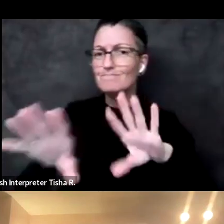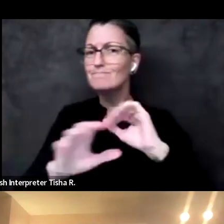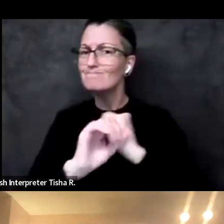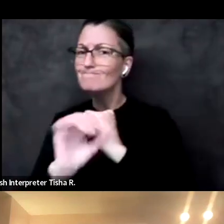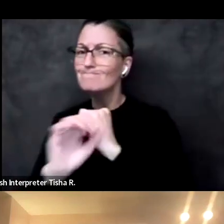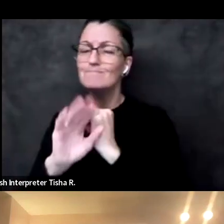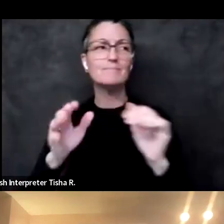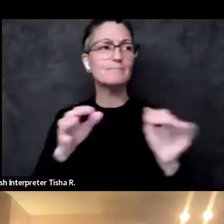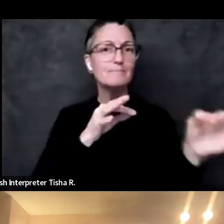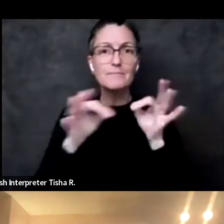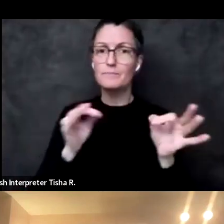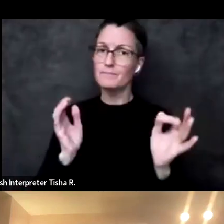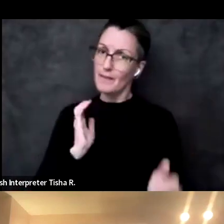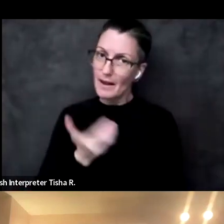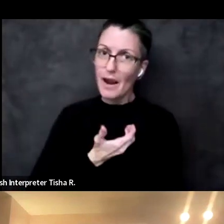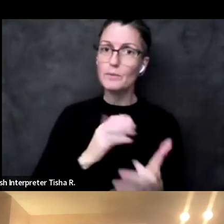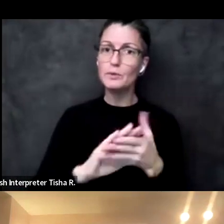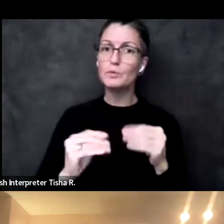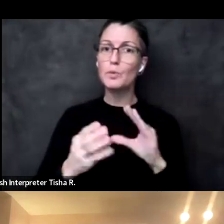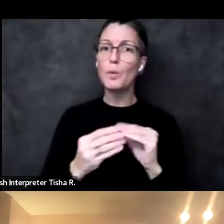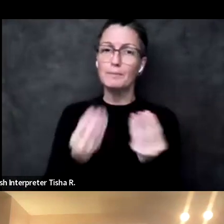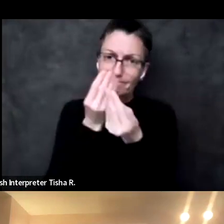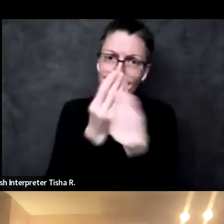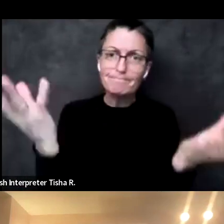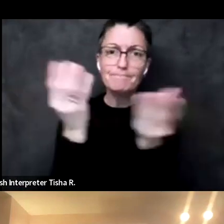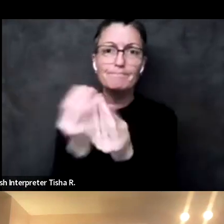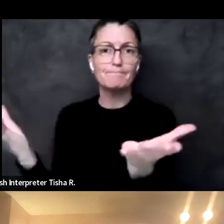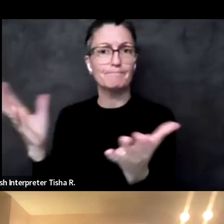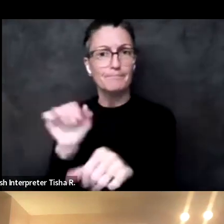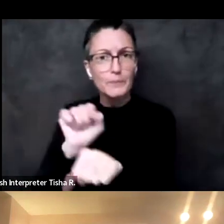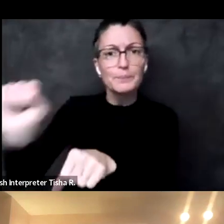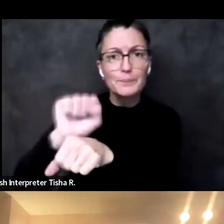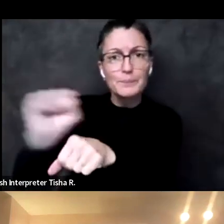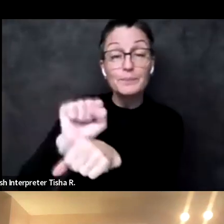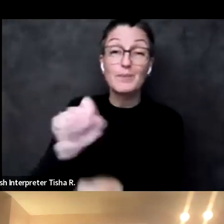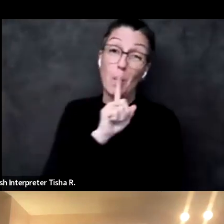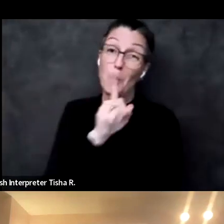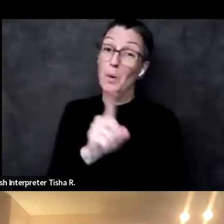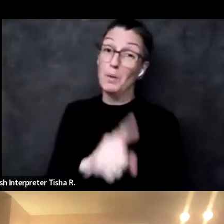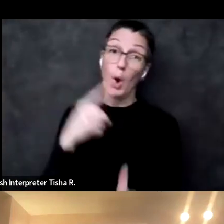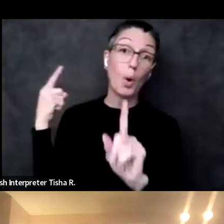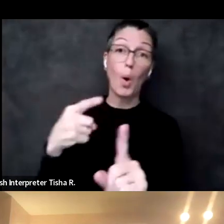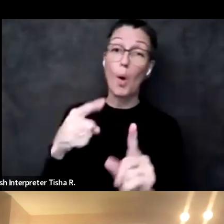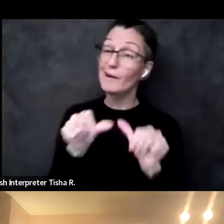So, yeah, at the end of the day, we just keep on keeping on. And I love that.